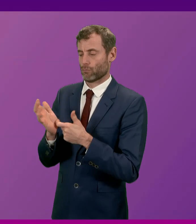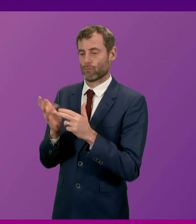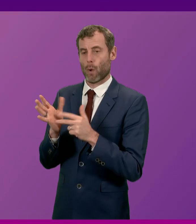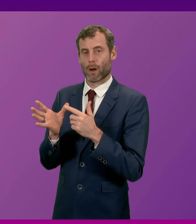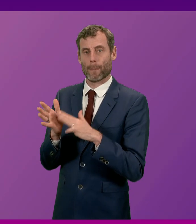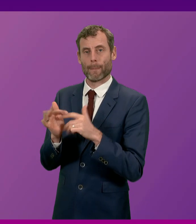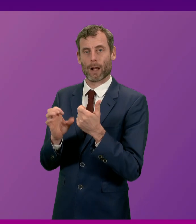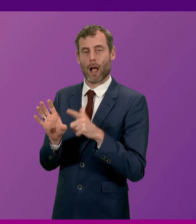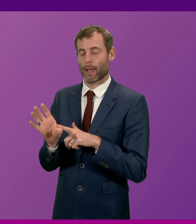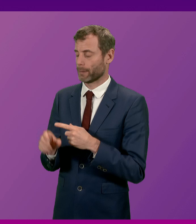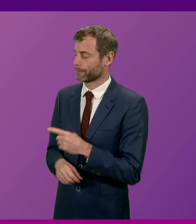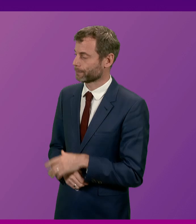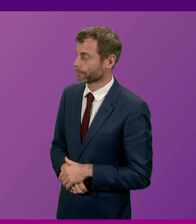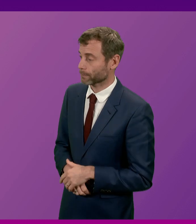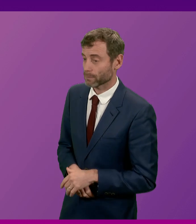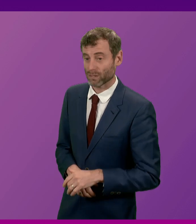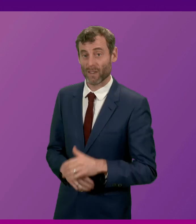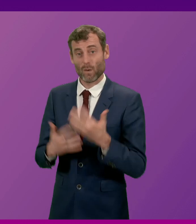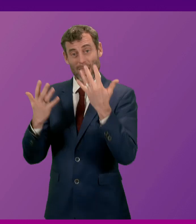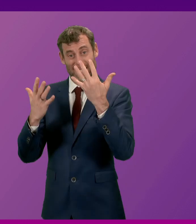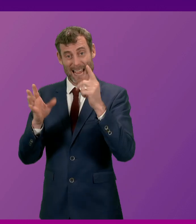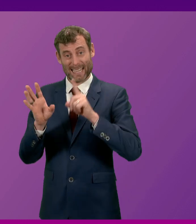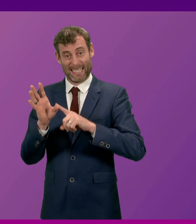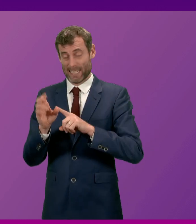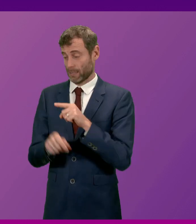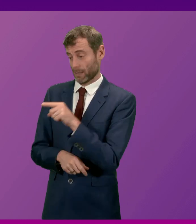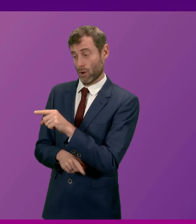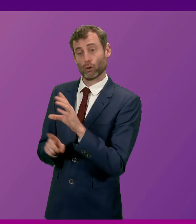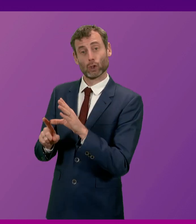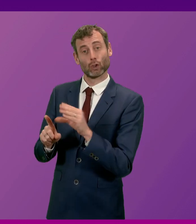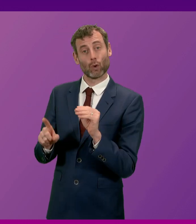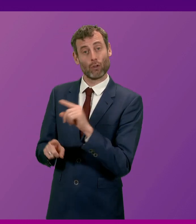During more than a decade of Tory austerity, the United Kingdom Government imposed cruel